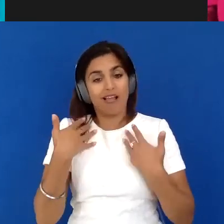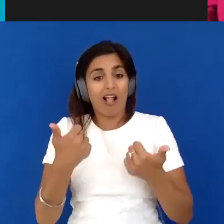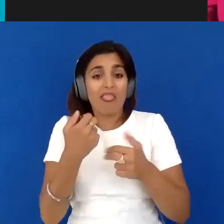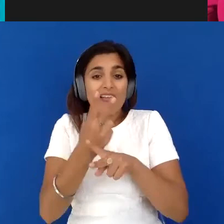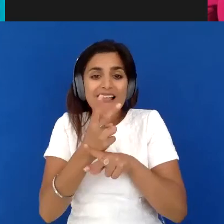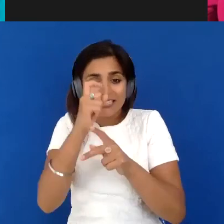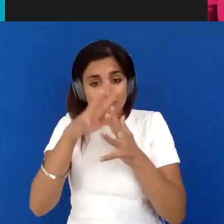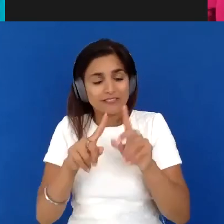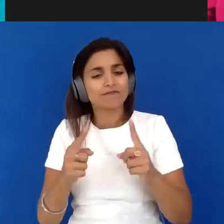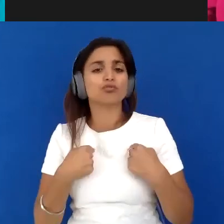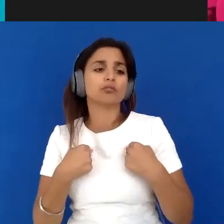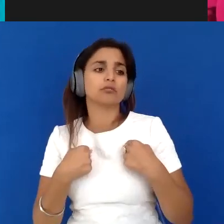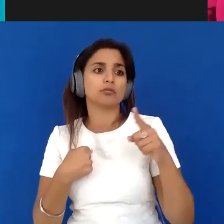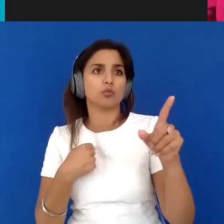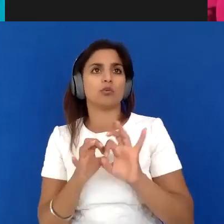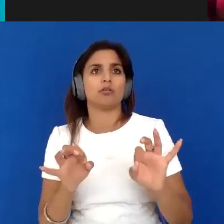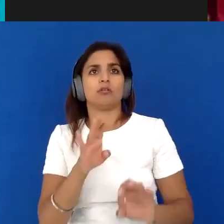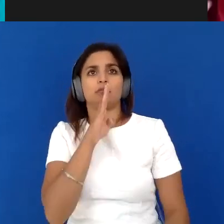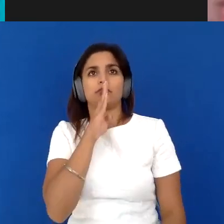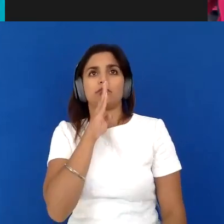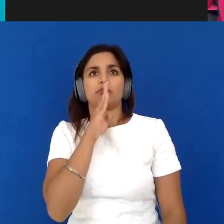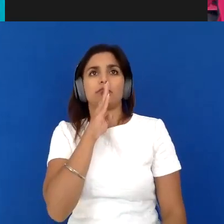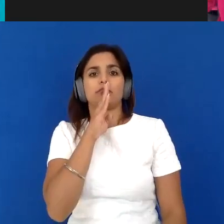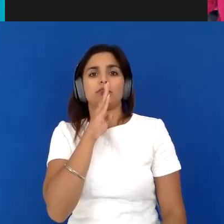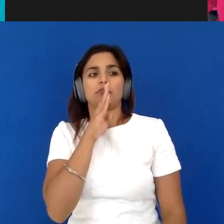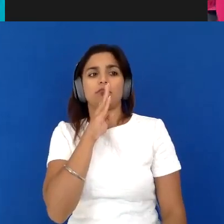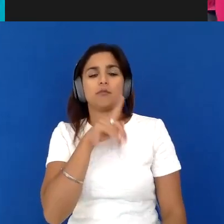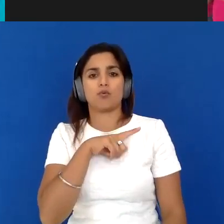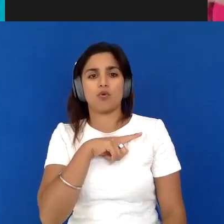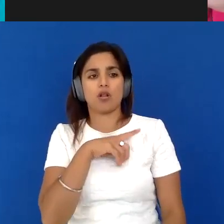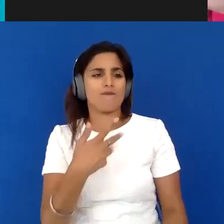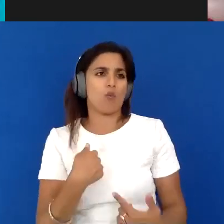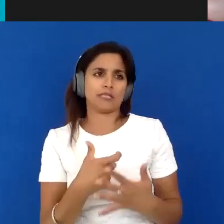silenced you are shouted down because of course I'm disabled how can I, how can I